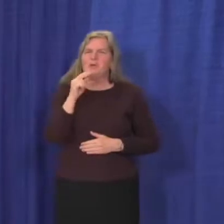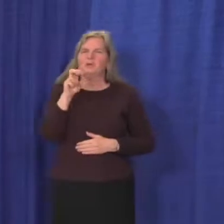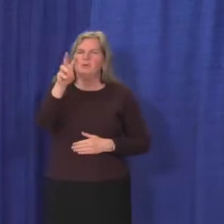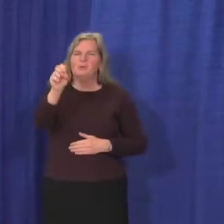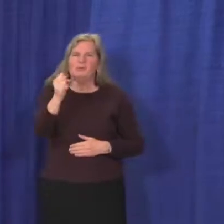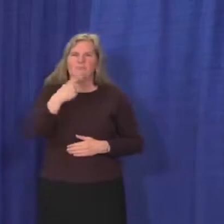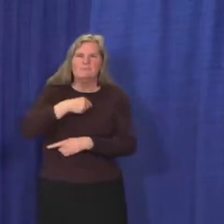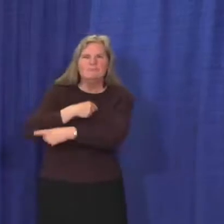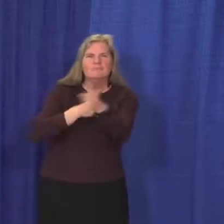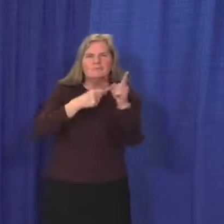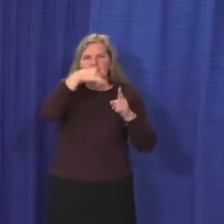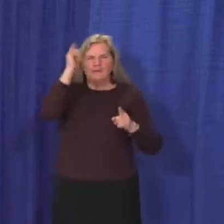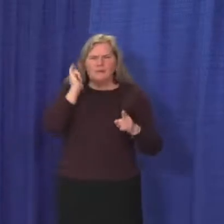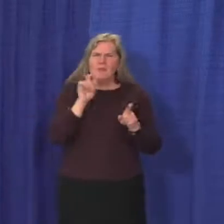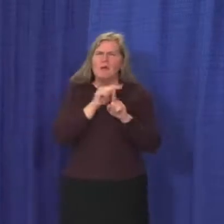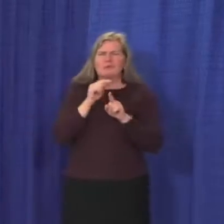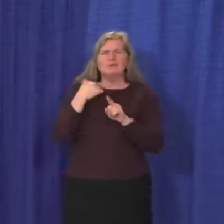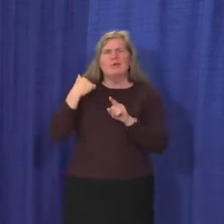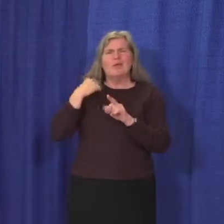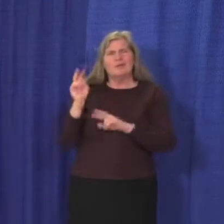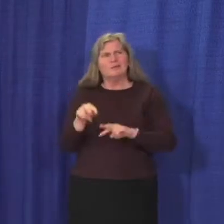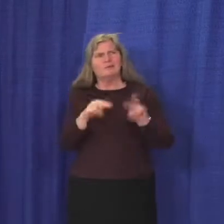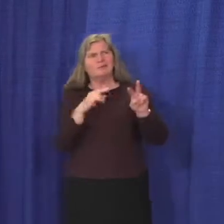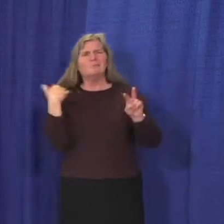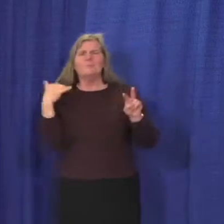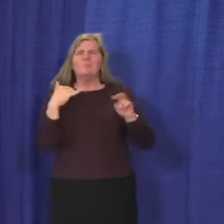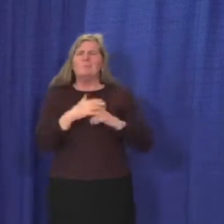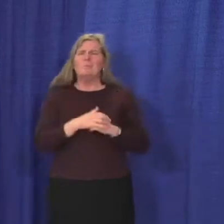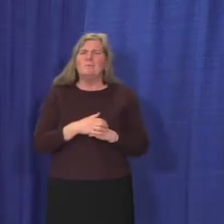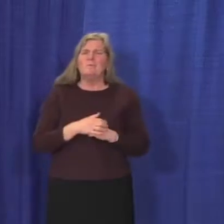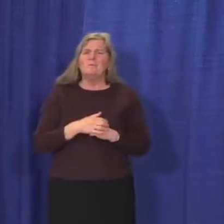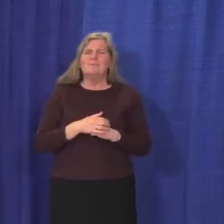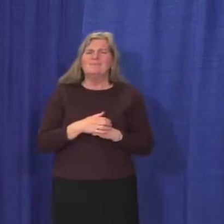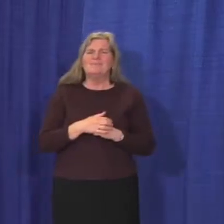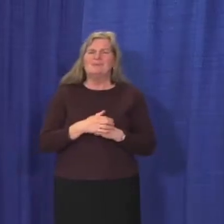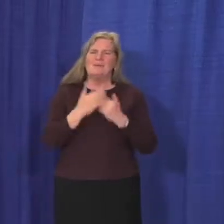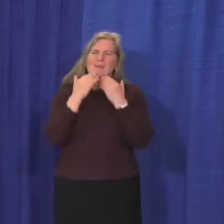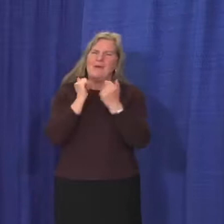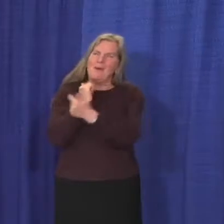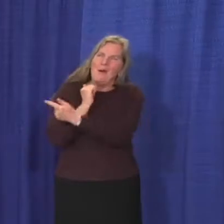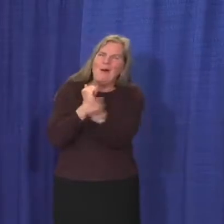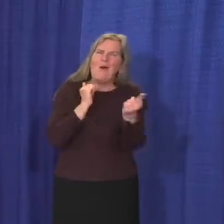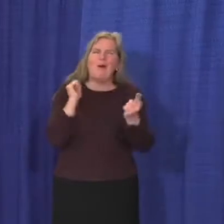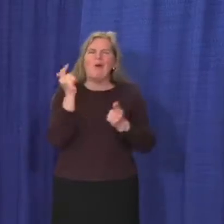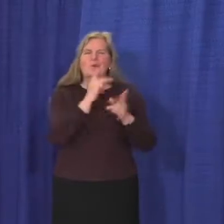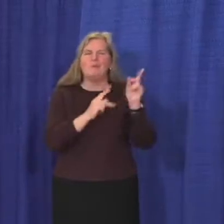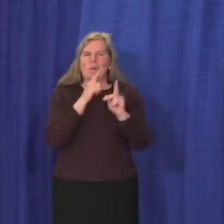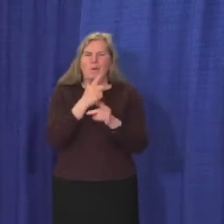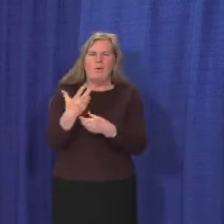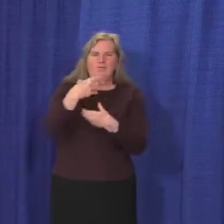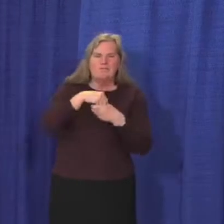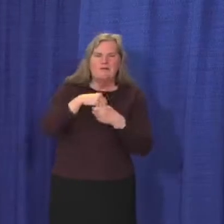This is absolutely great news for Yukon and for Canada. I want to thank all the